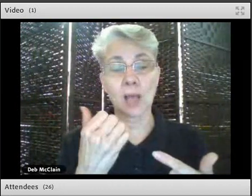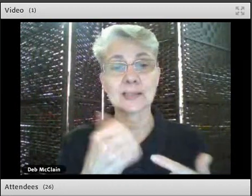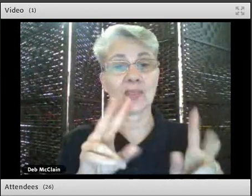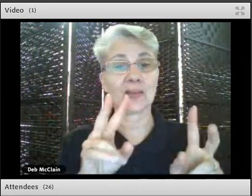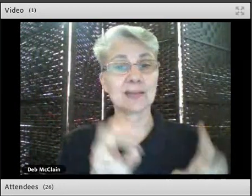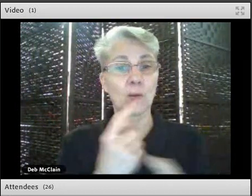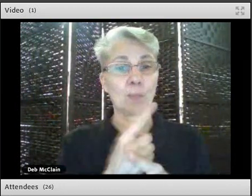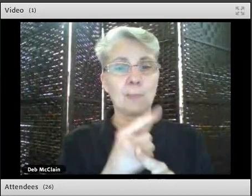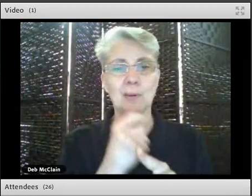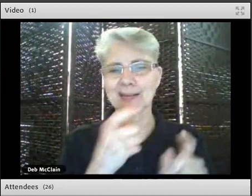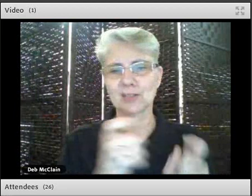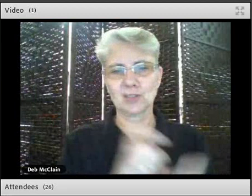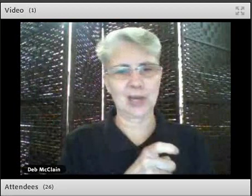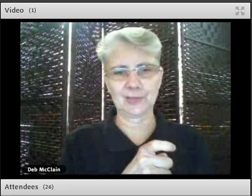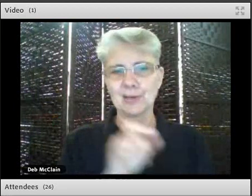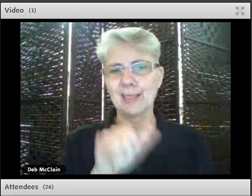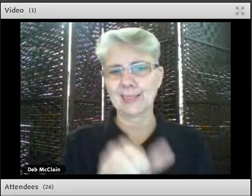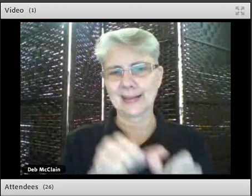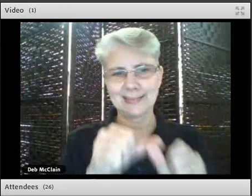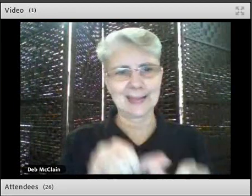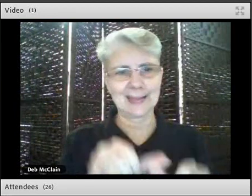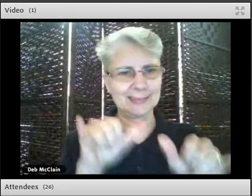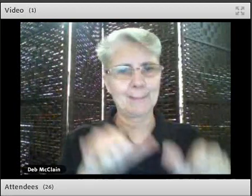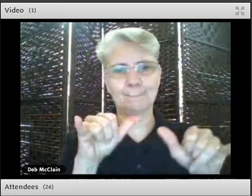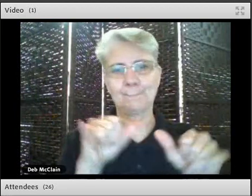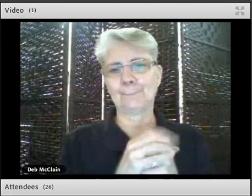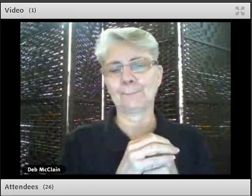if that changes, that is not a big thing.